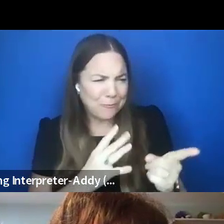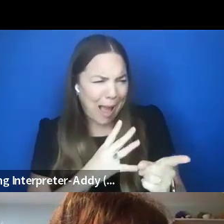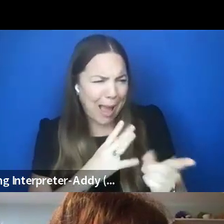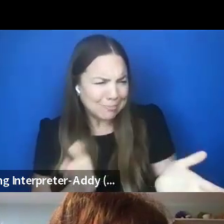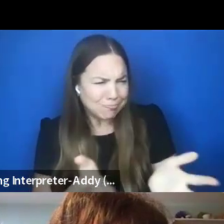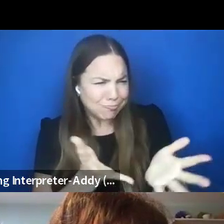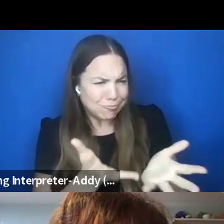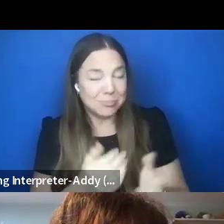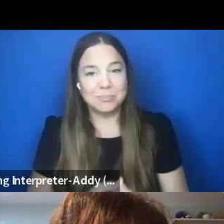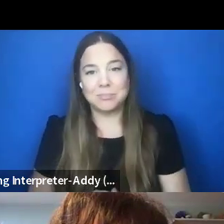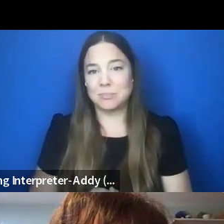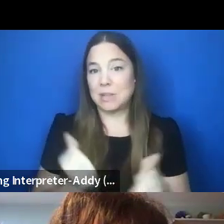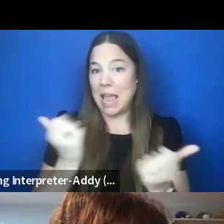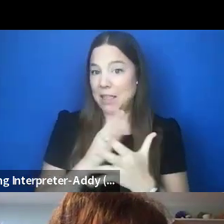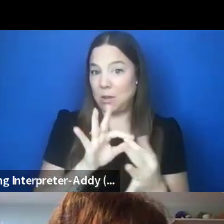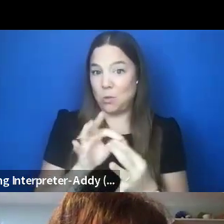Don Dew: What do you have with advocacy? Besides that? Bro.